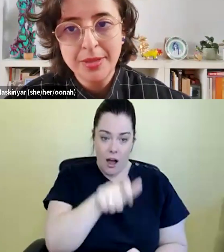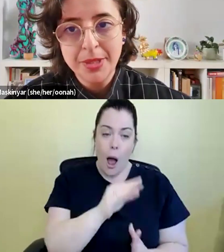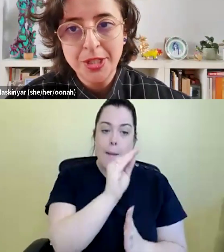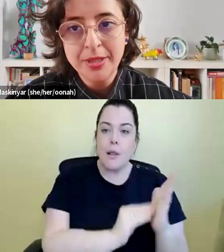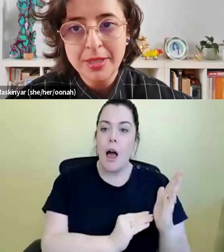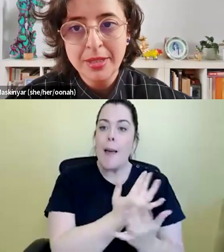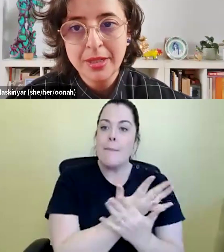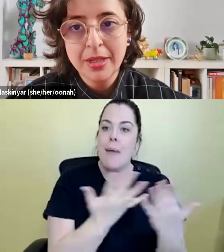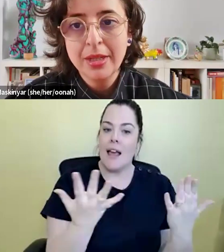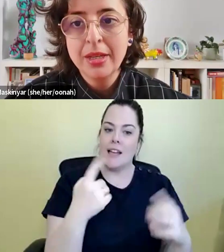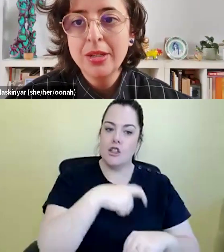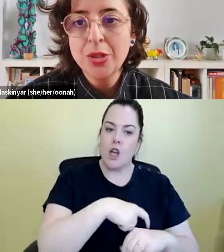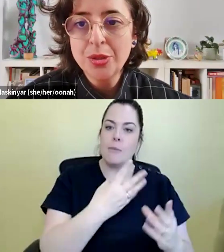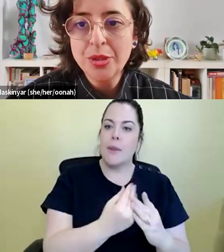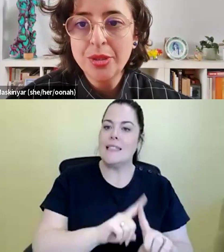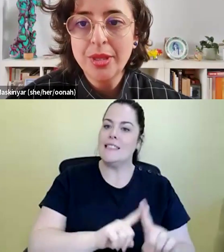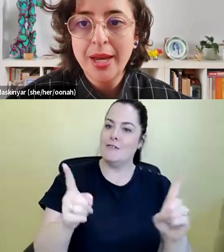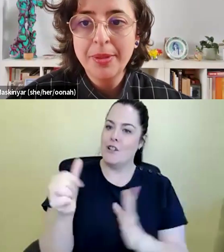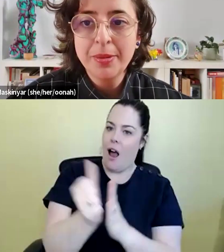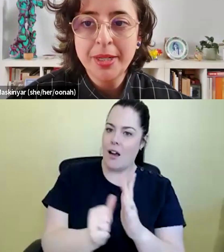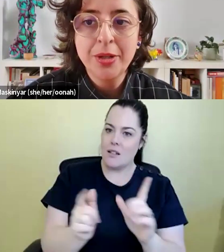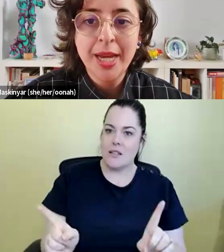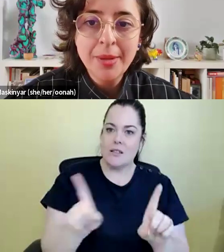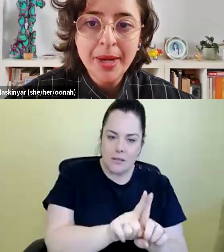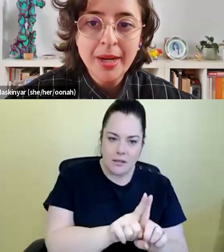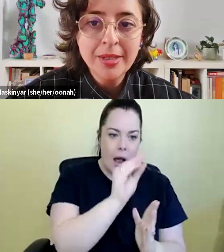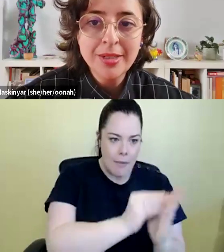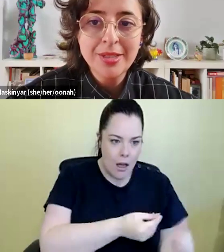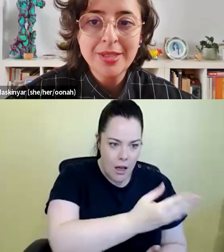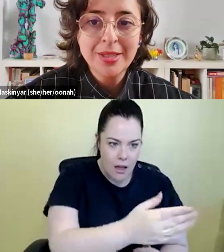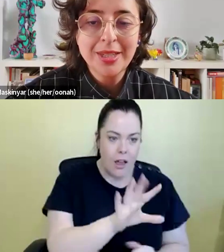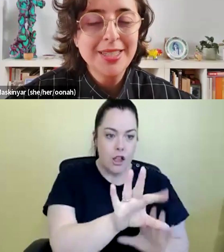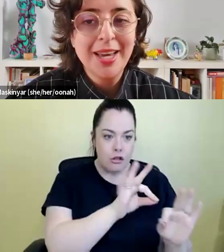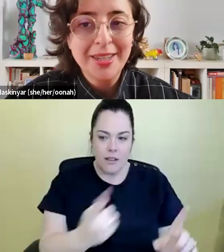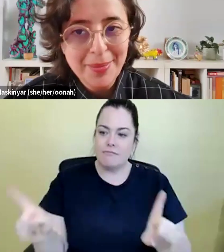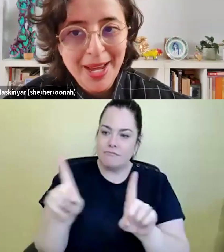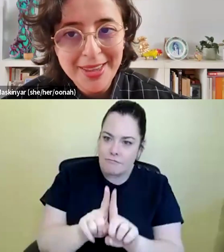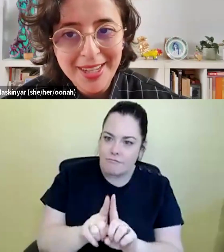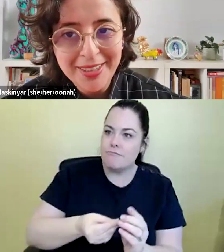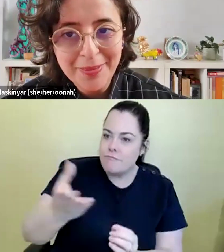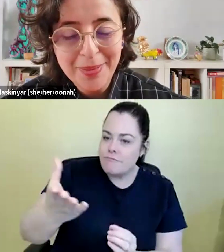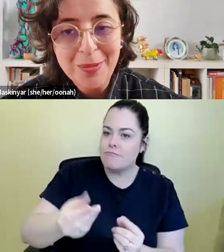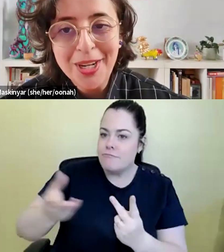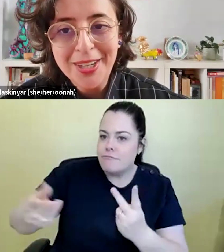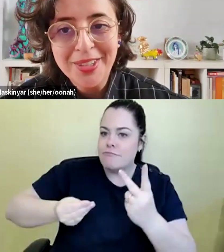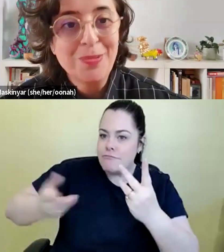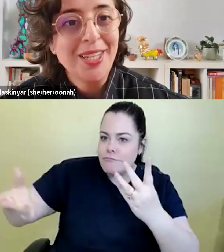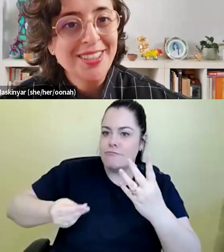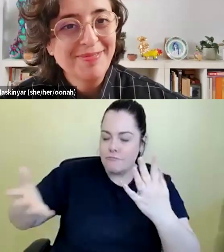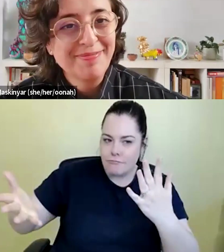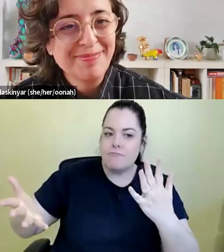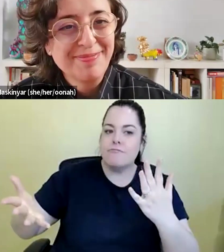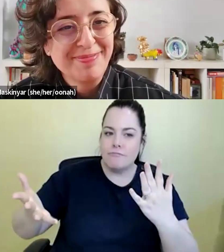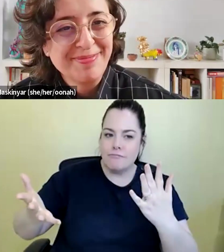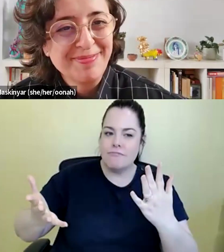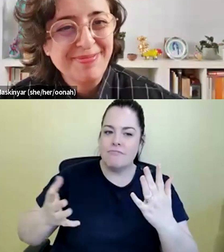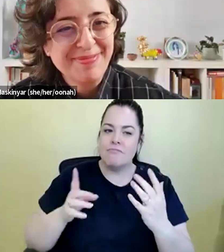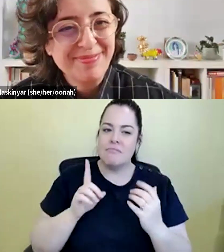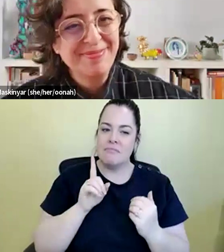submissions? Should that be written okayed by artists?' The word here is weird.